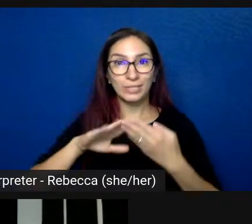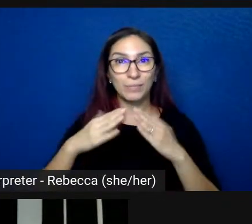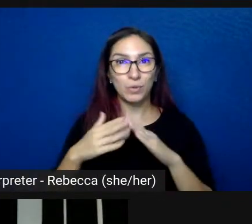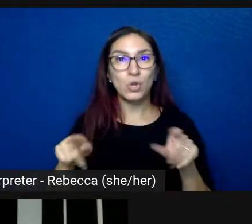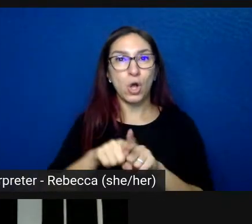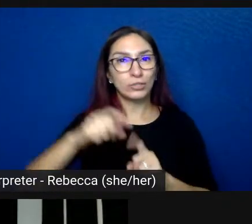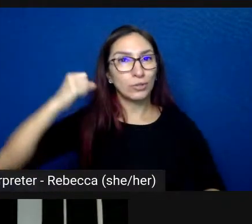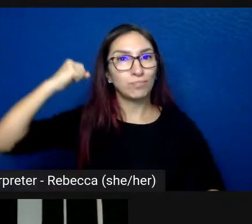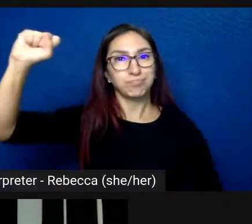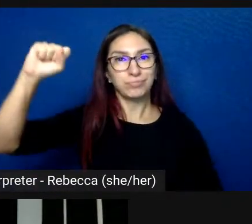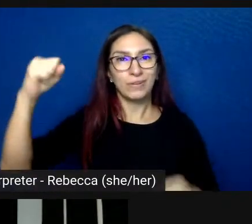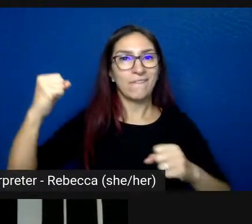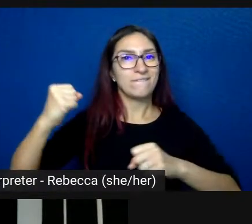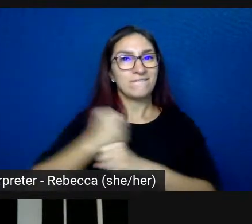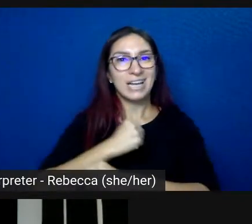≫: Thank you Carlos.